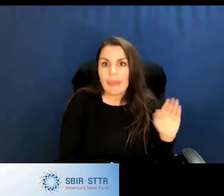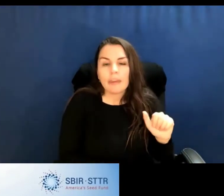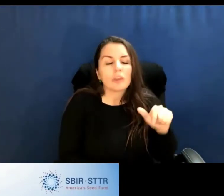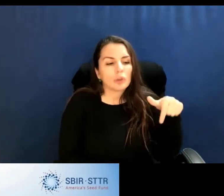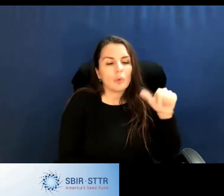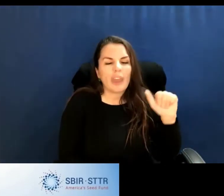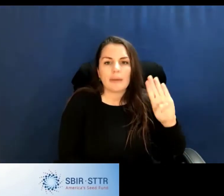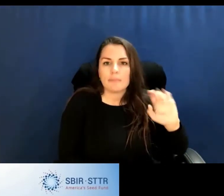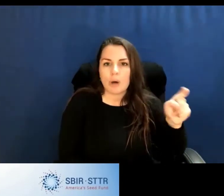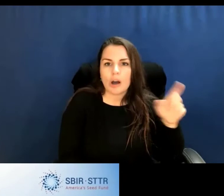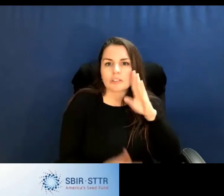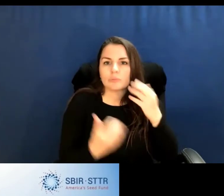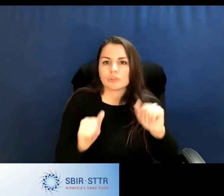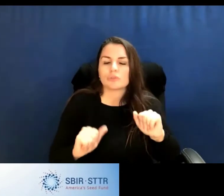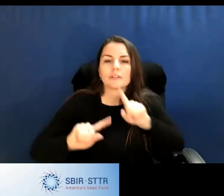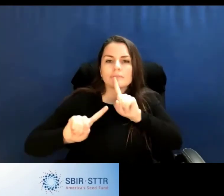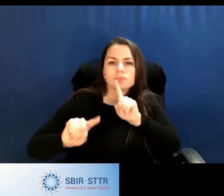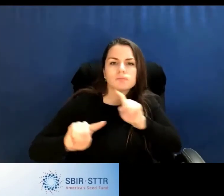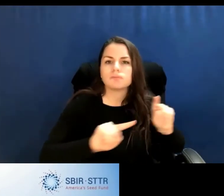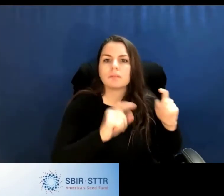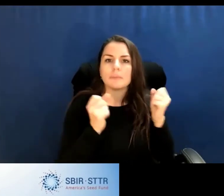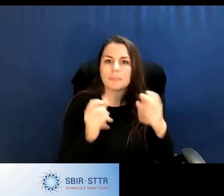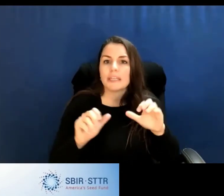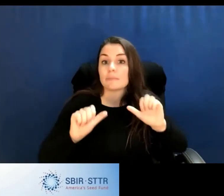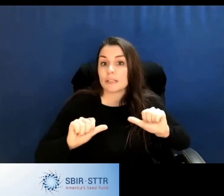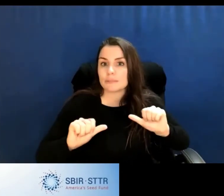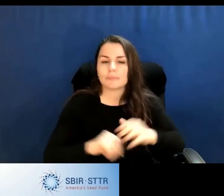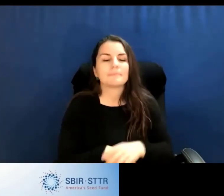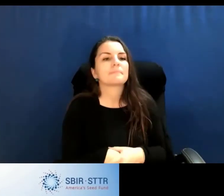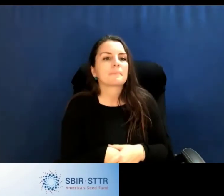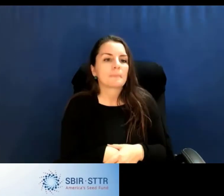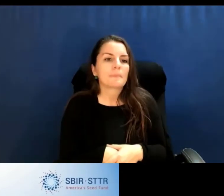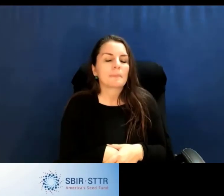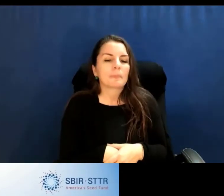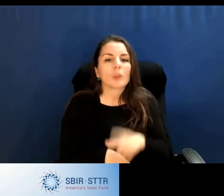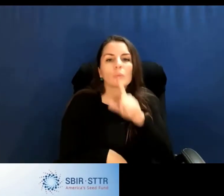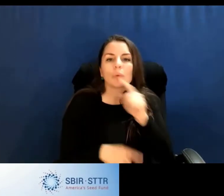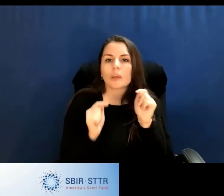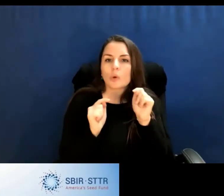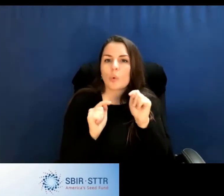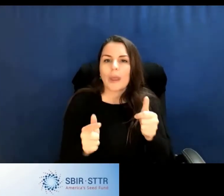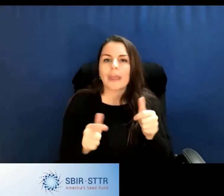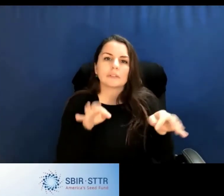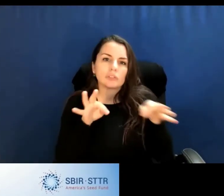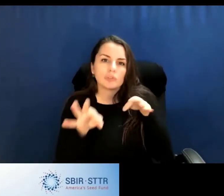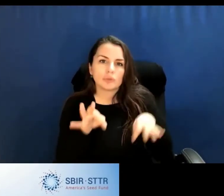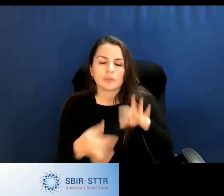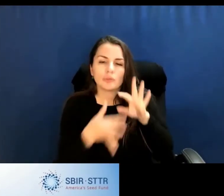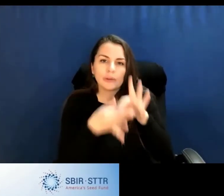as many of those as possible. I do want to provide a quick intro to the small business programs at NIH,